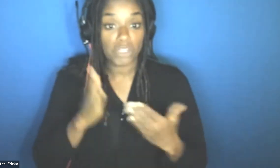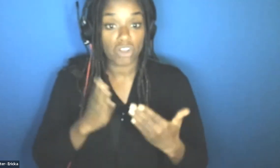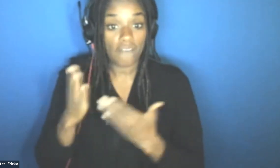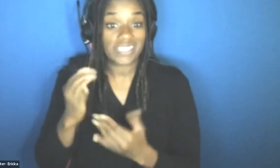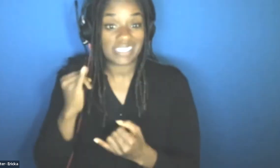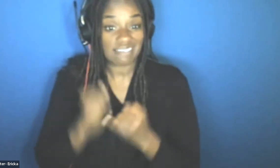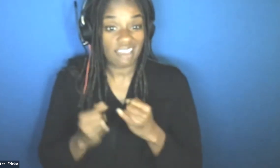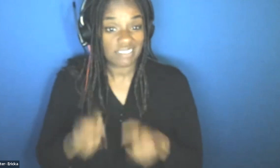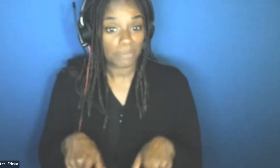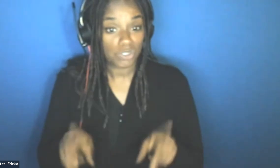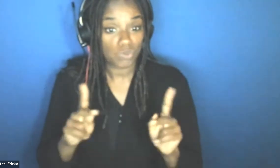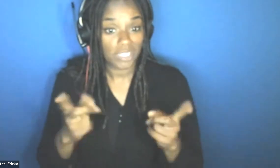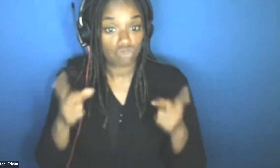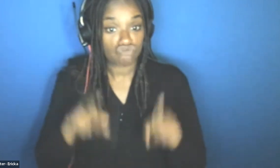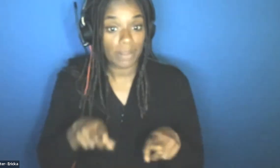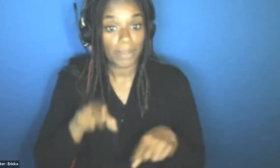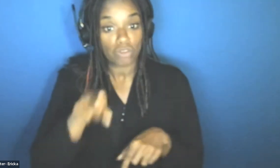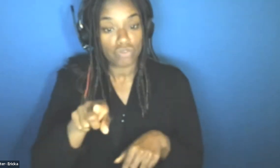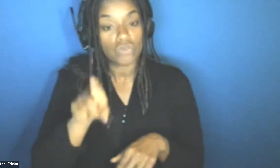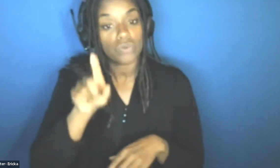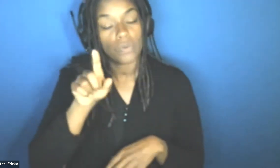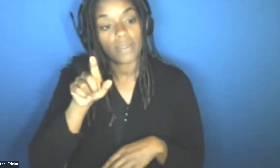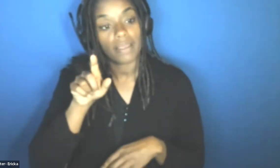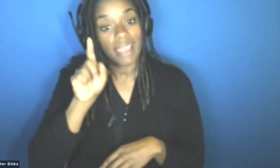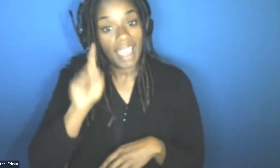We need to keep in mind we often see what are called last-chance agreements that employers might put in place for someone who has an addiction.